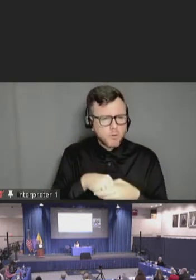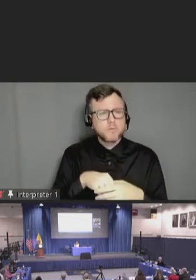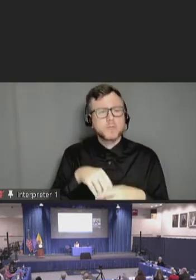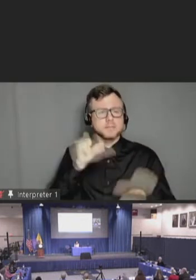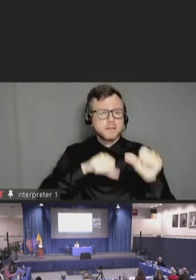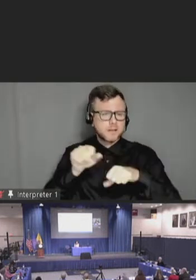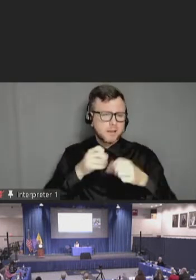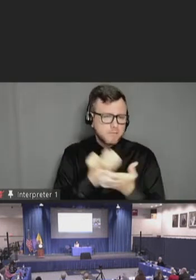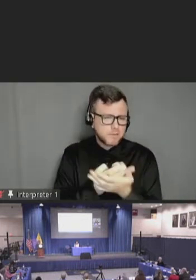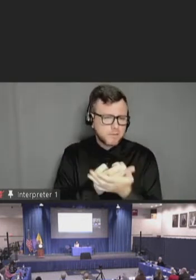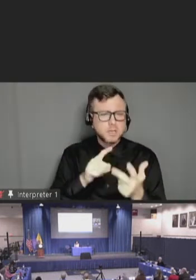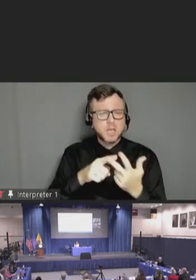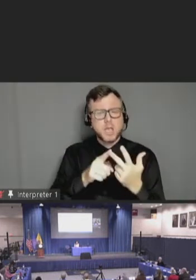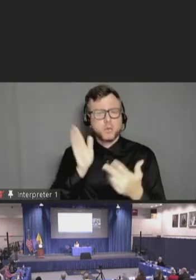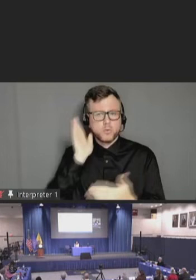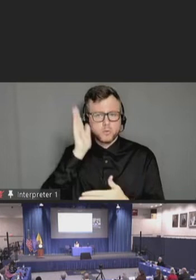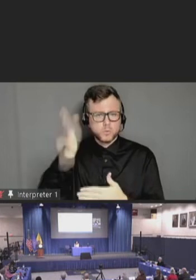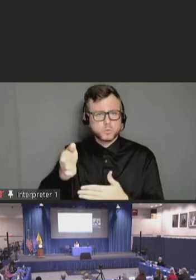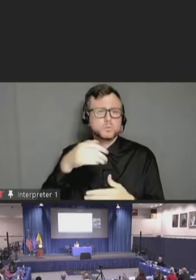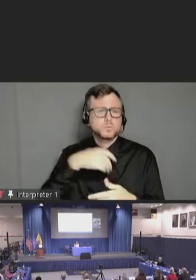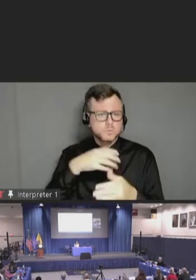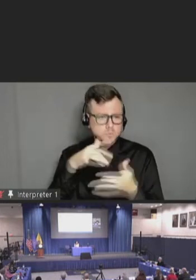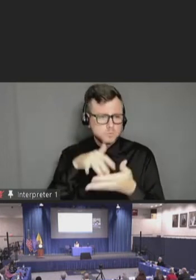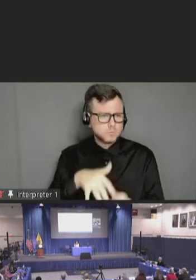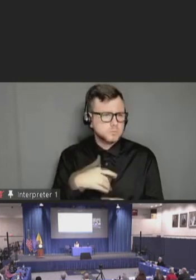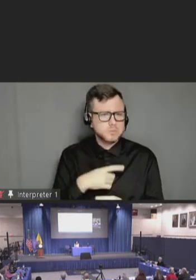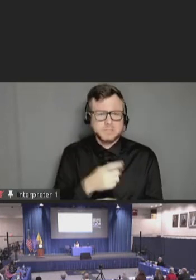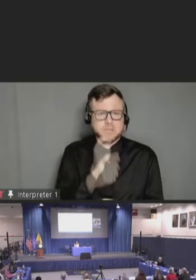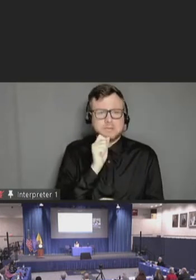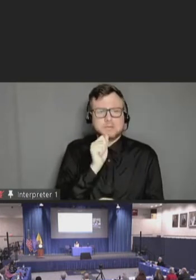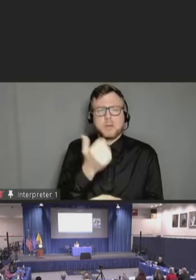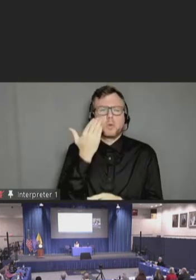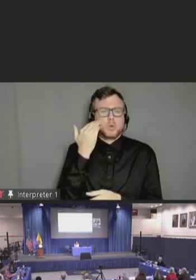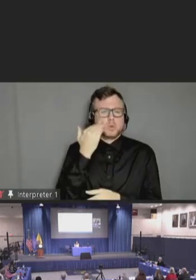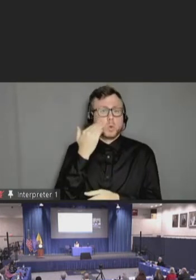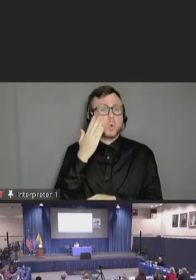And the IOM report was done not because there were any known safety issues with the schedule